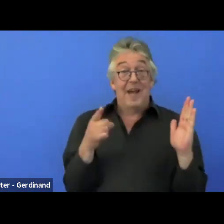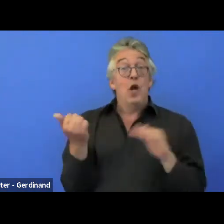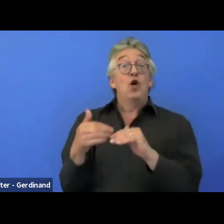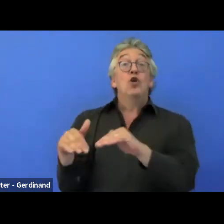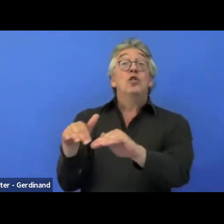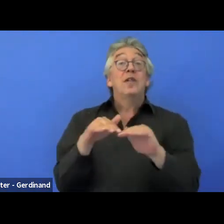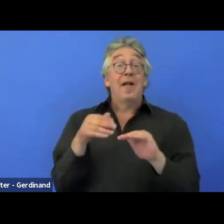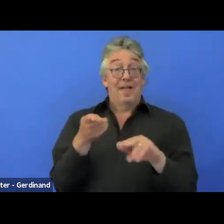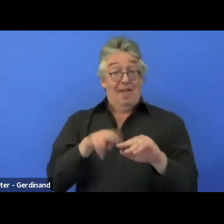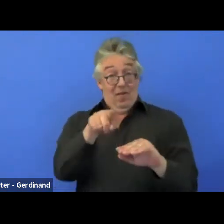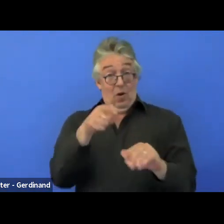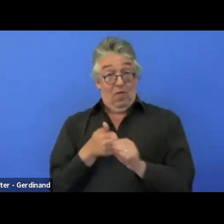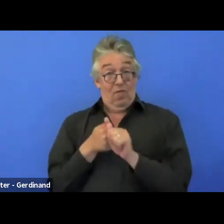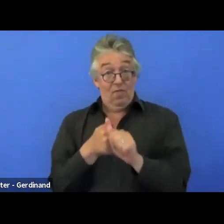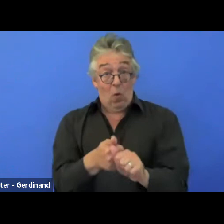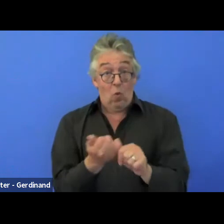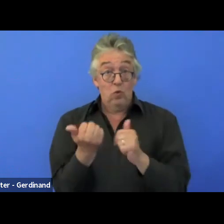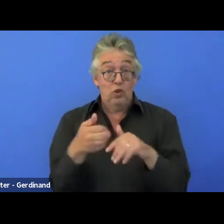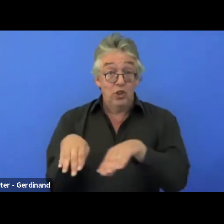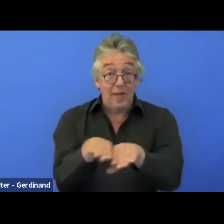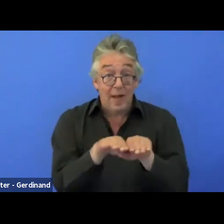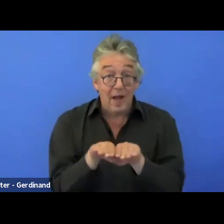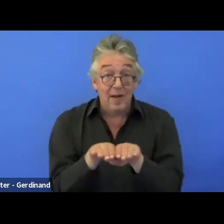they are codified in a standardisation regulatio,